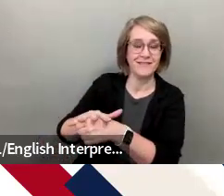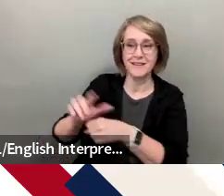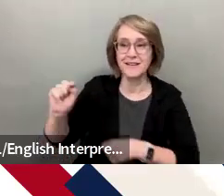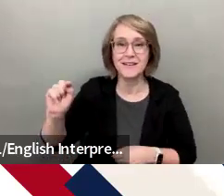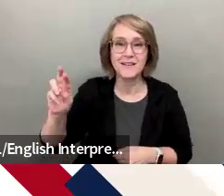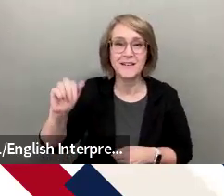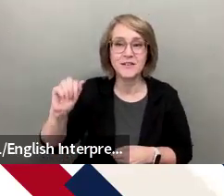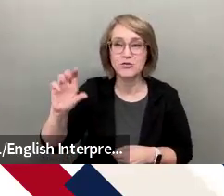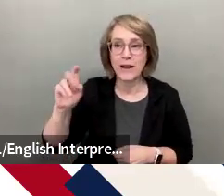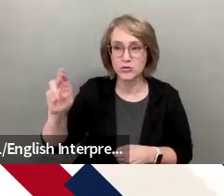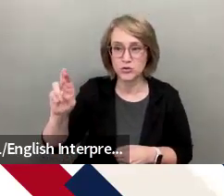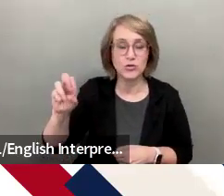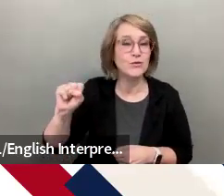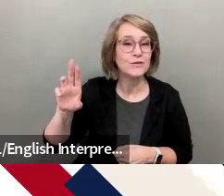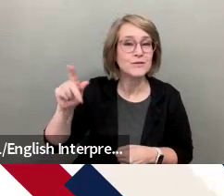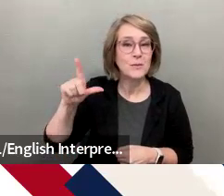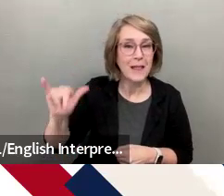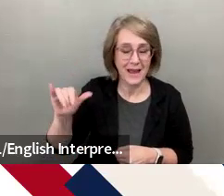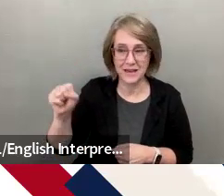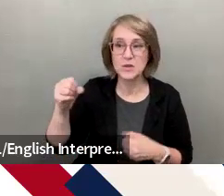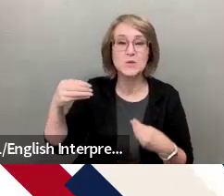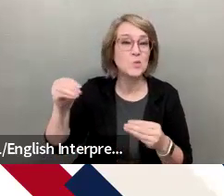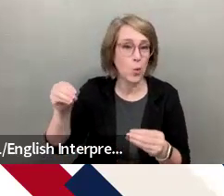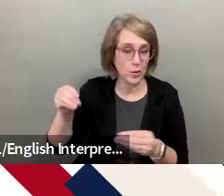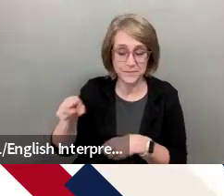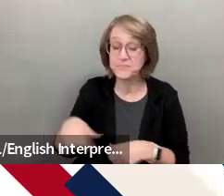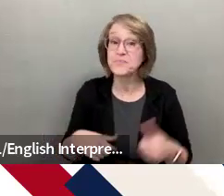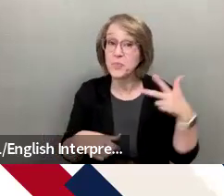PLACE THERE HAD THAT WERE RETURNING STUDENTS AND THEY DID AN AMAZING JOB. THE STUDENT PHOTOED